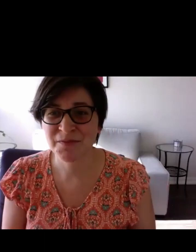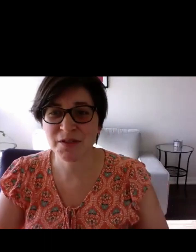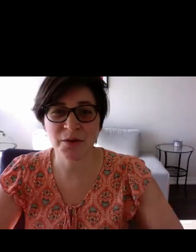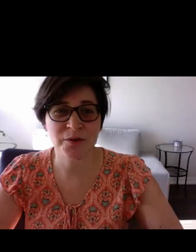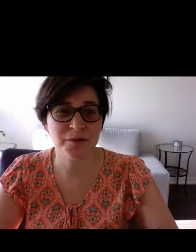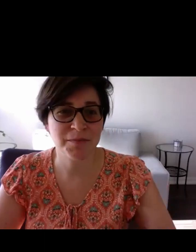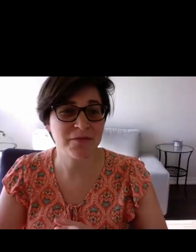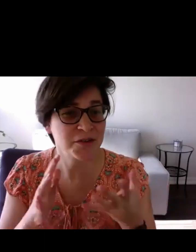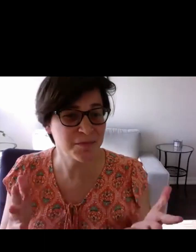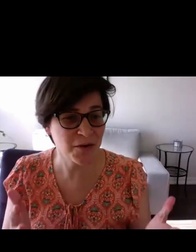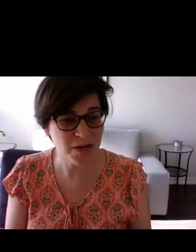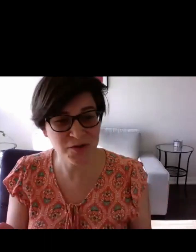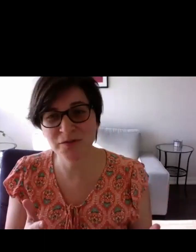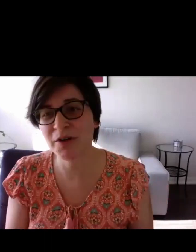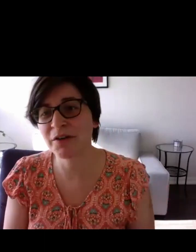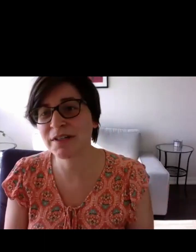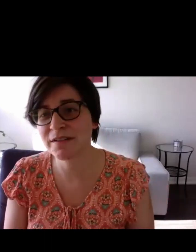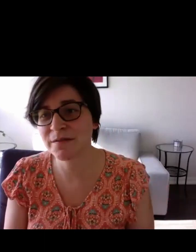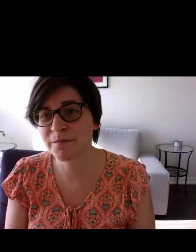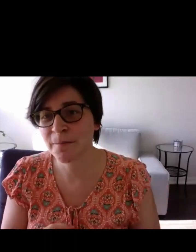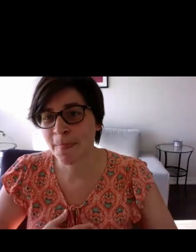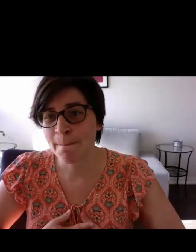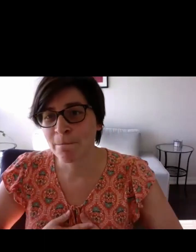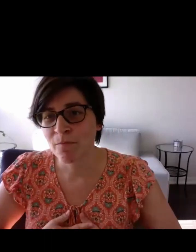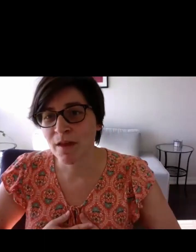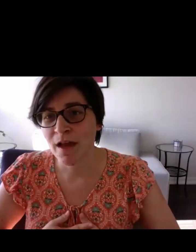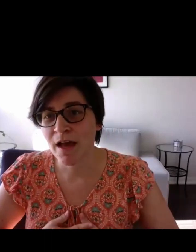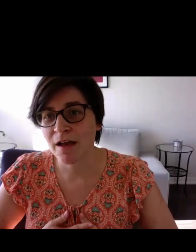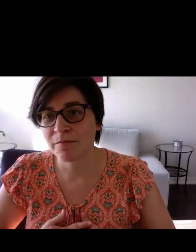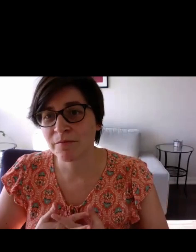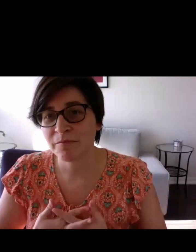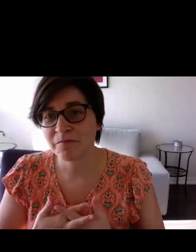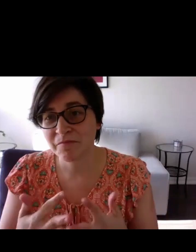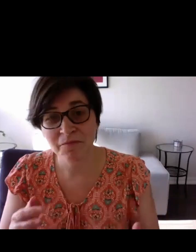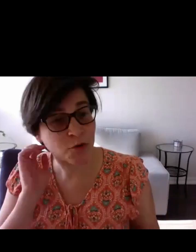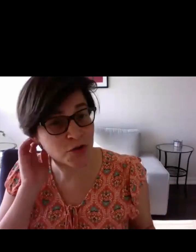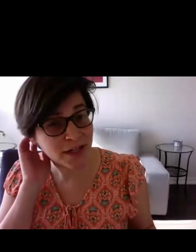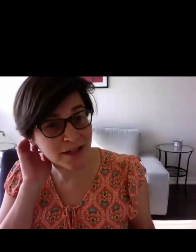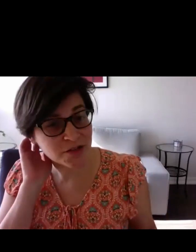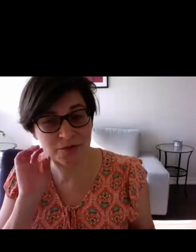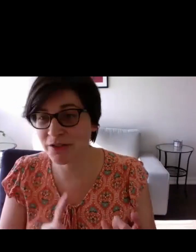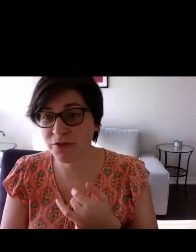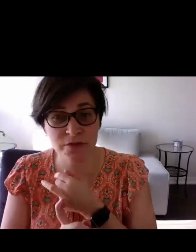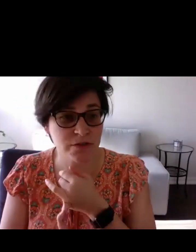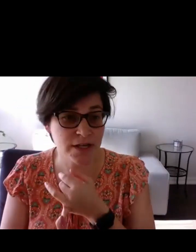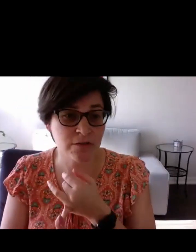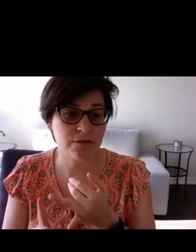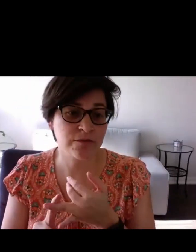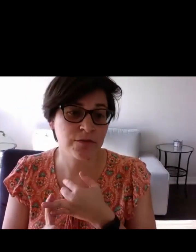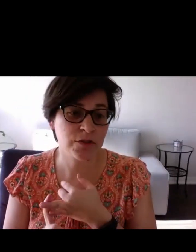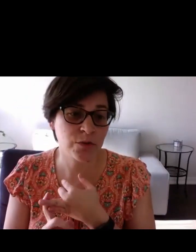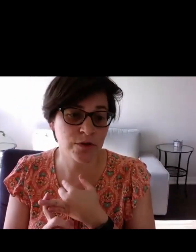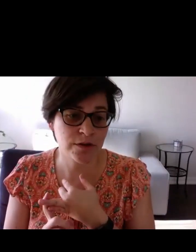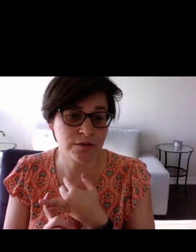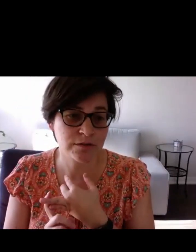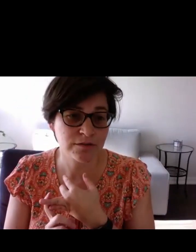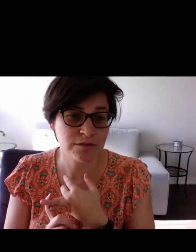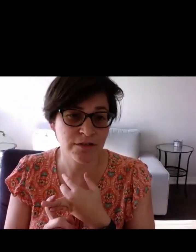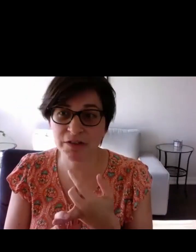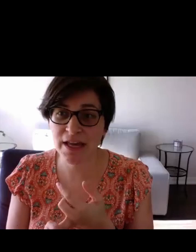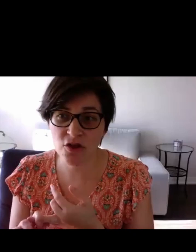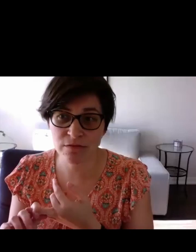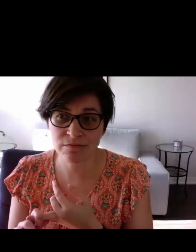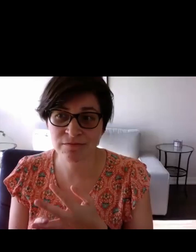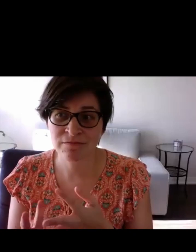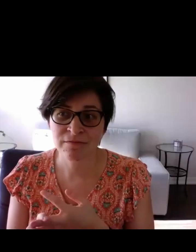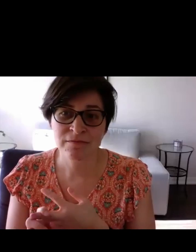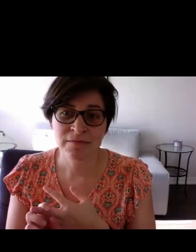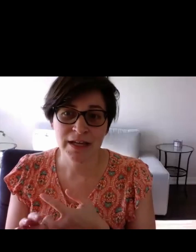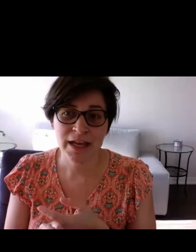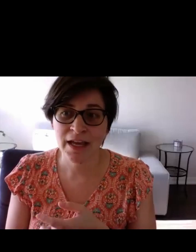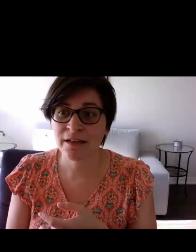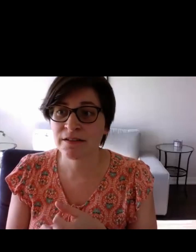So, my first big question for you is, would you like to introduce yourself, your affiliation,